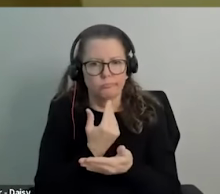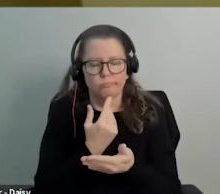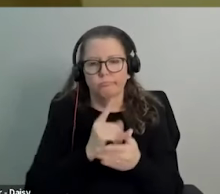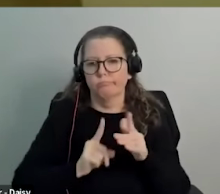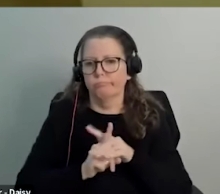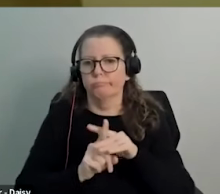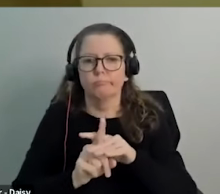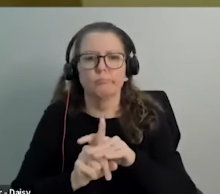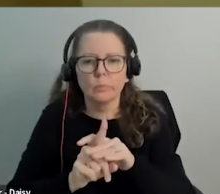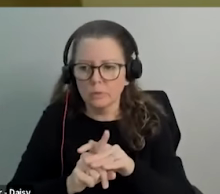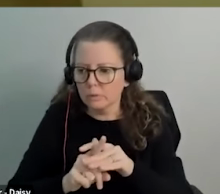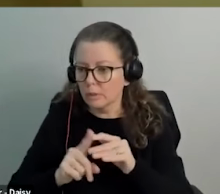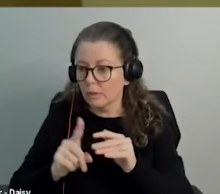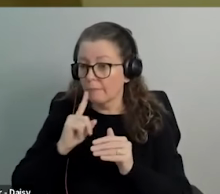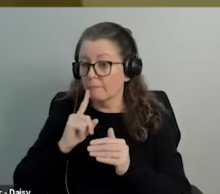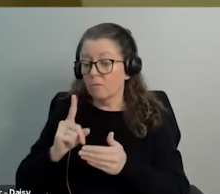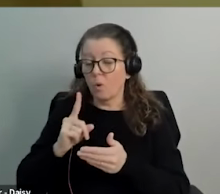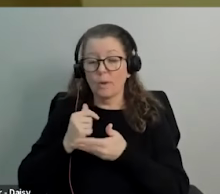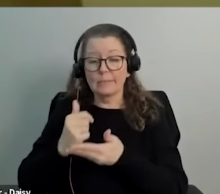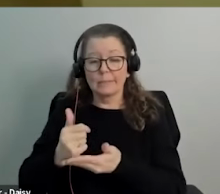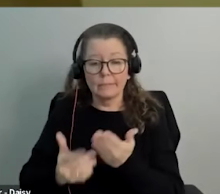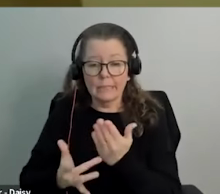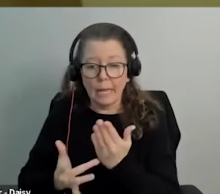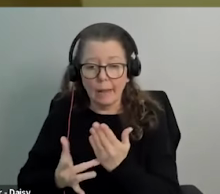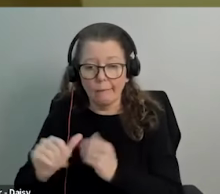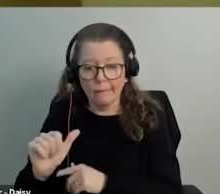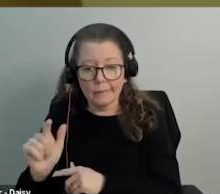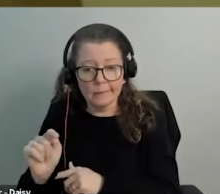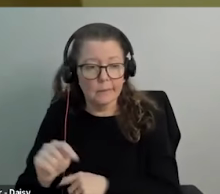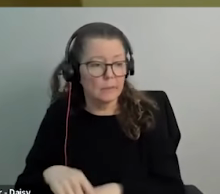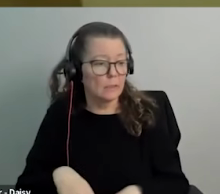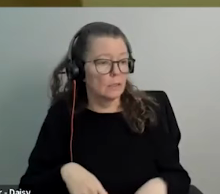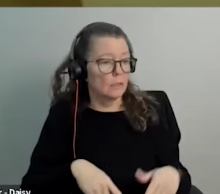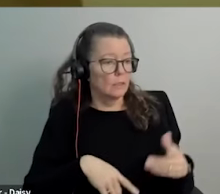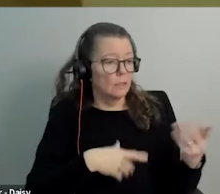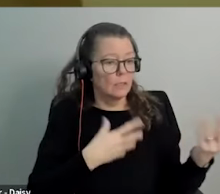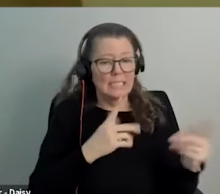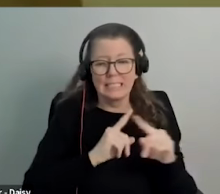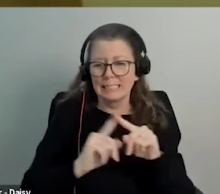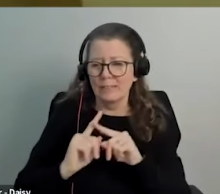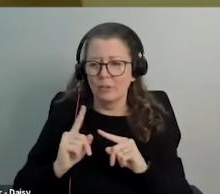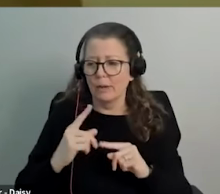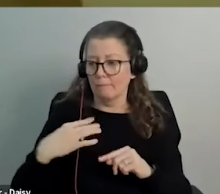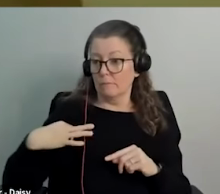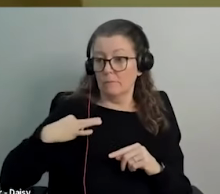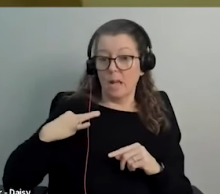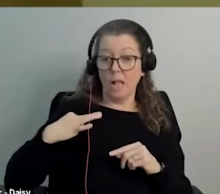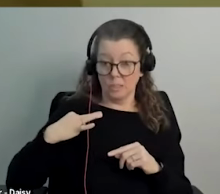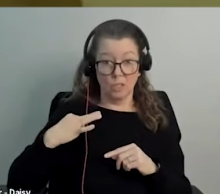whether it's from an assistive technology perspective, or white paper. But I'll say the volunteerism is amazing.